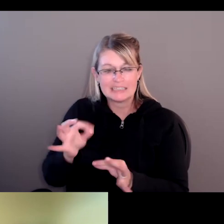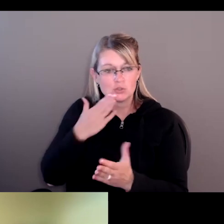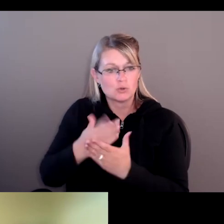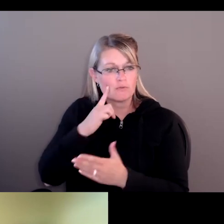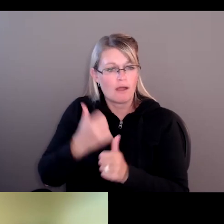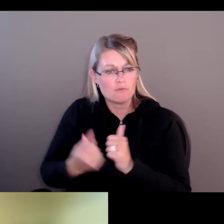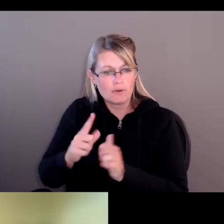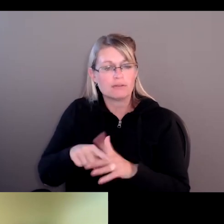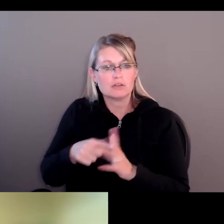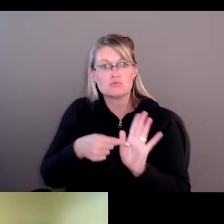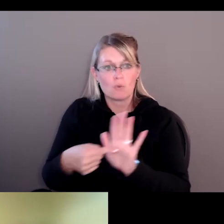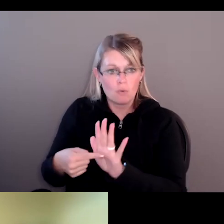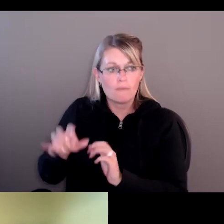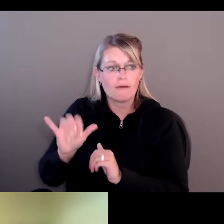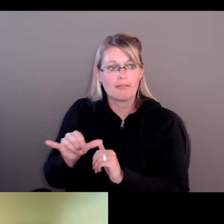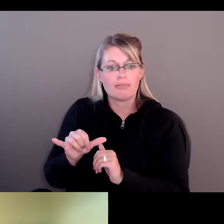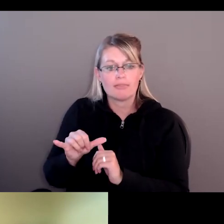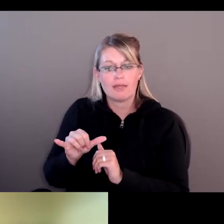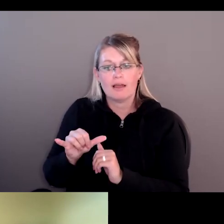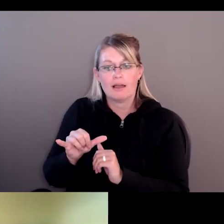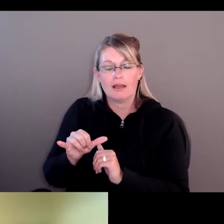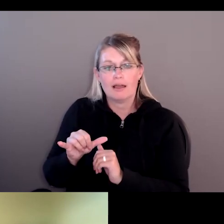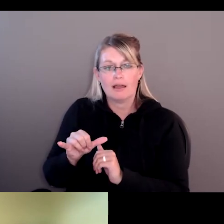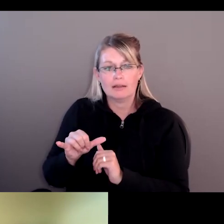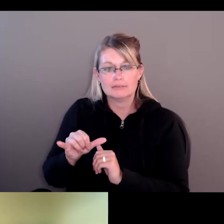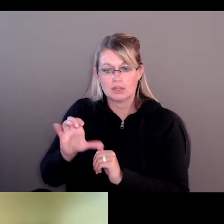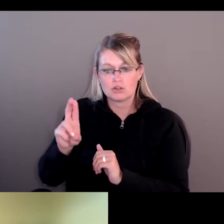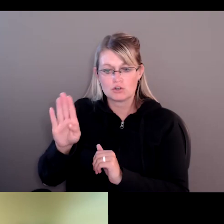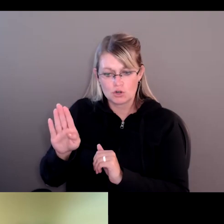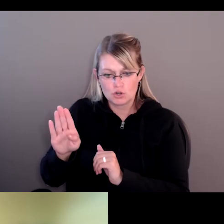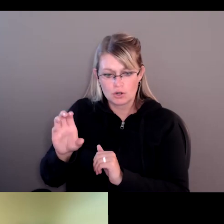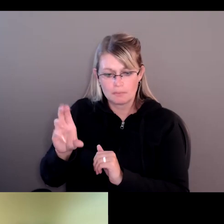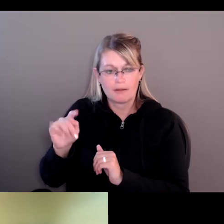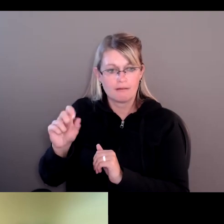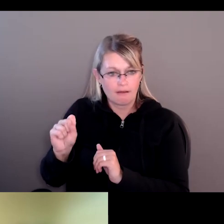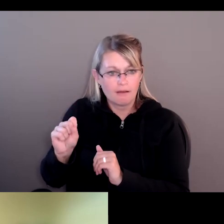out that curb cuts designed for wheelchair users are good for parents with schoolers,